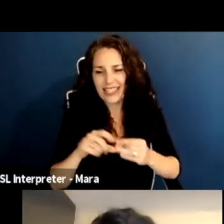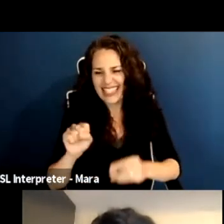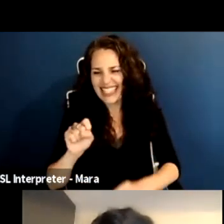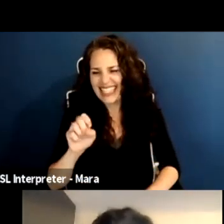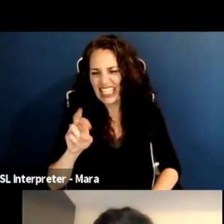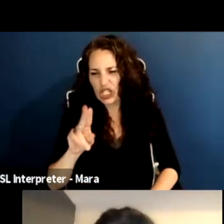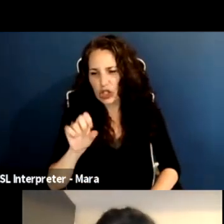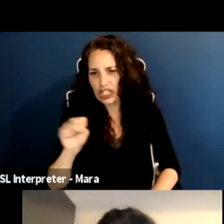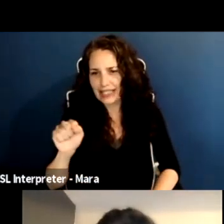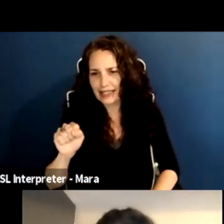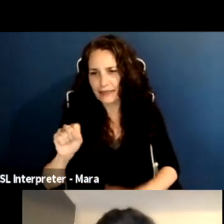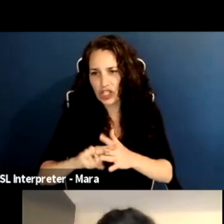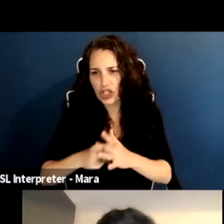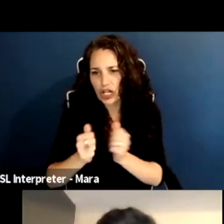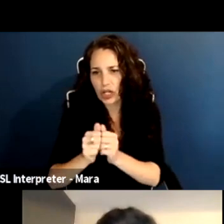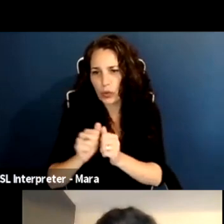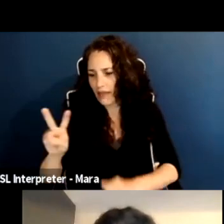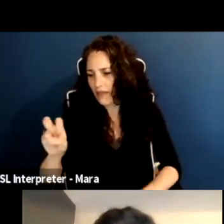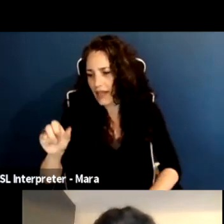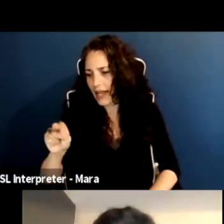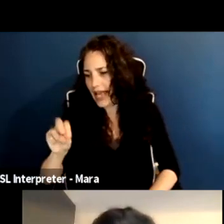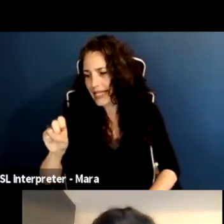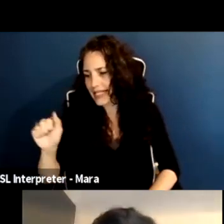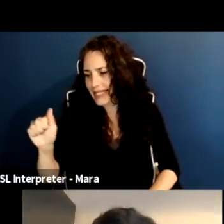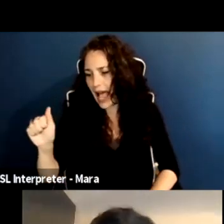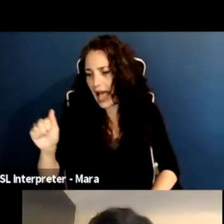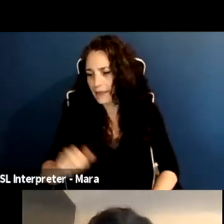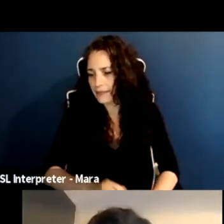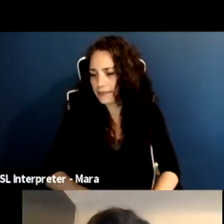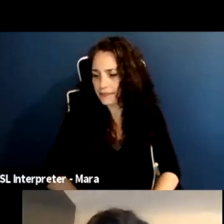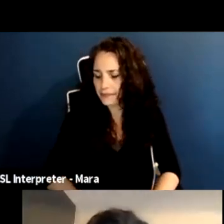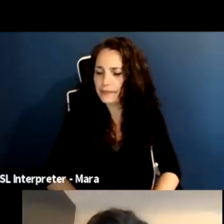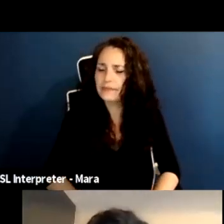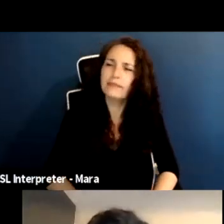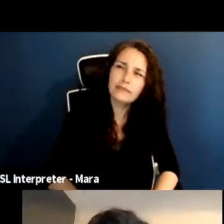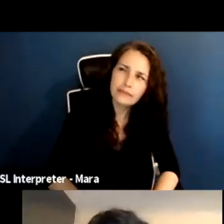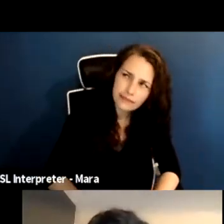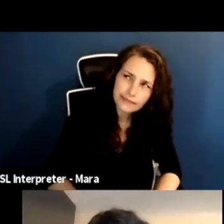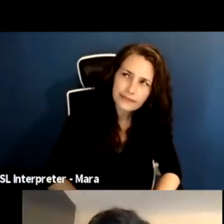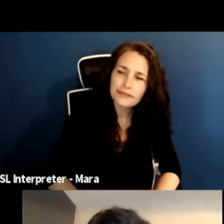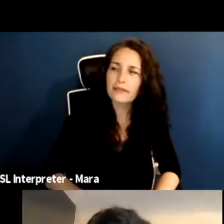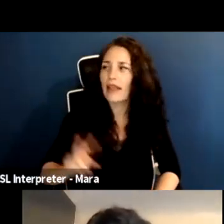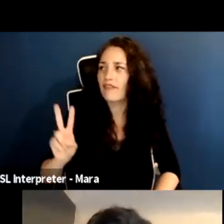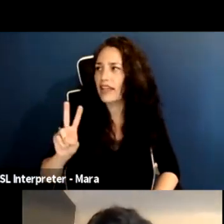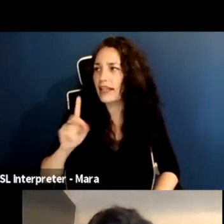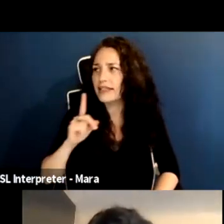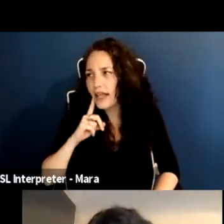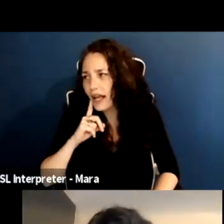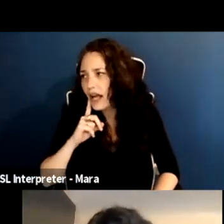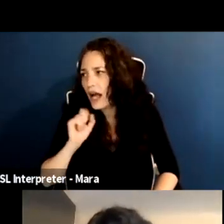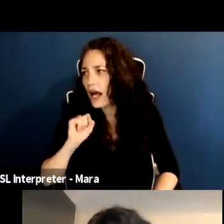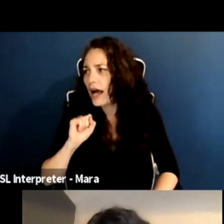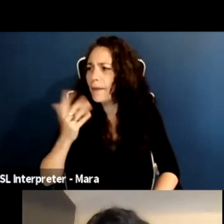'cause there's a lot that's been gratifying, but. Yeah, like part of what I was saying is just that,